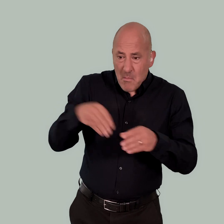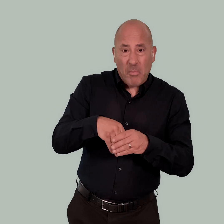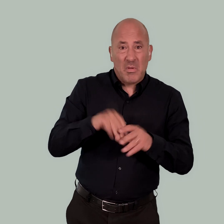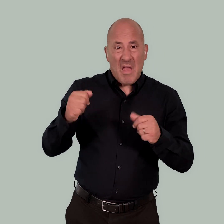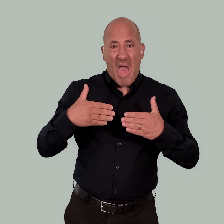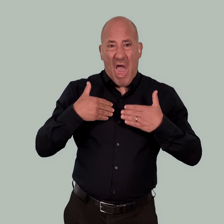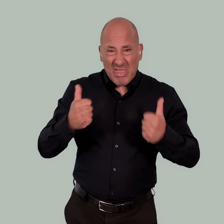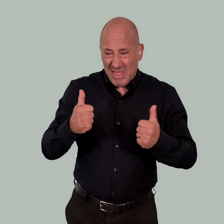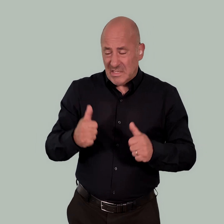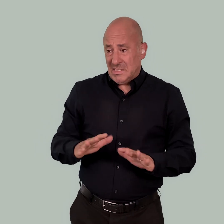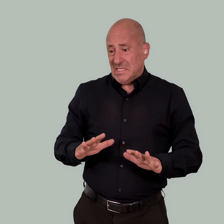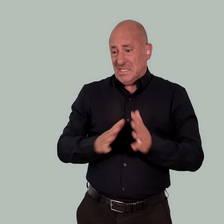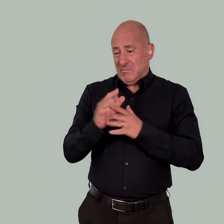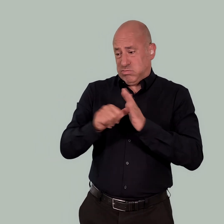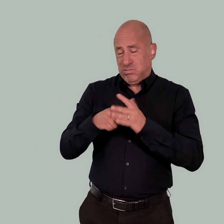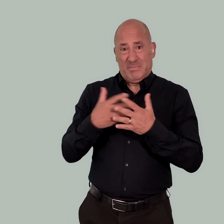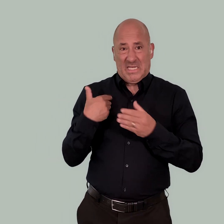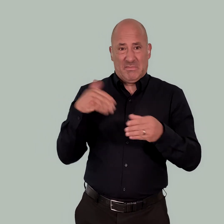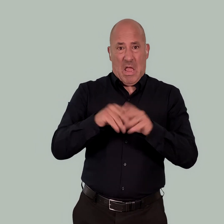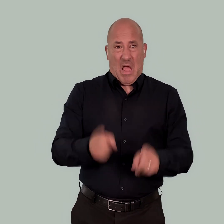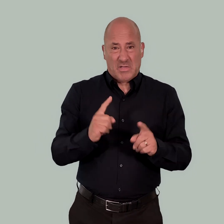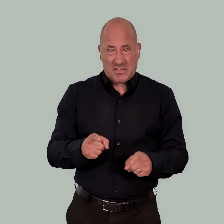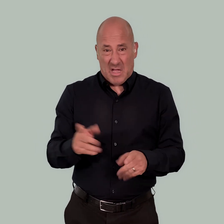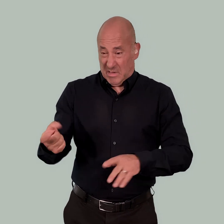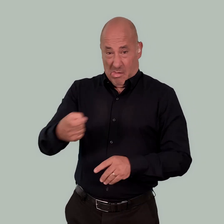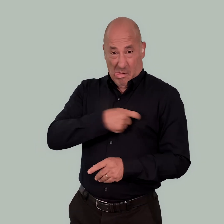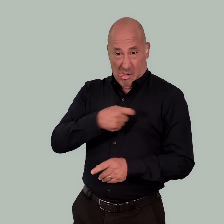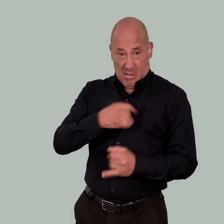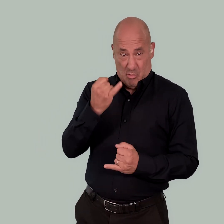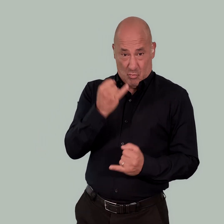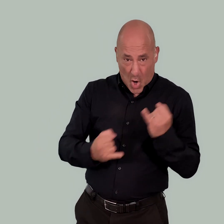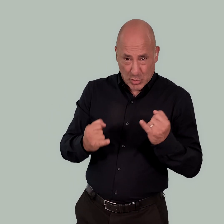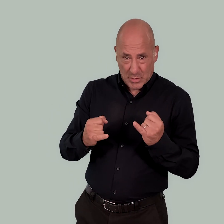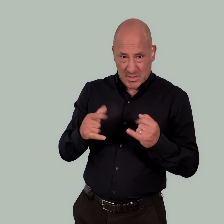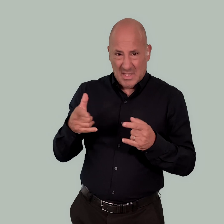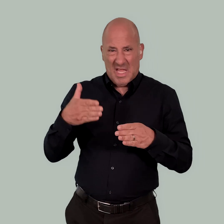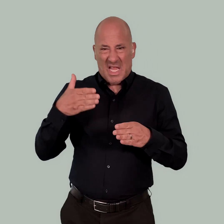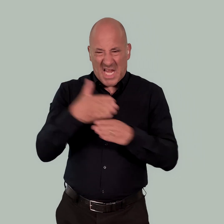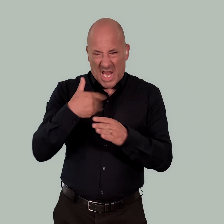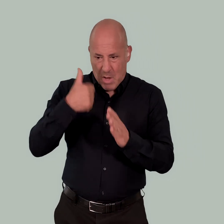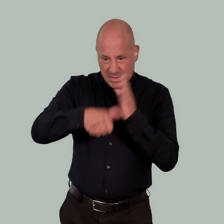whose health prevents participation, whose anxiety levels are higher